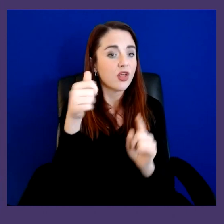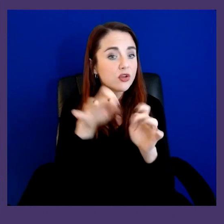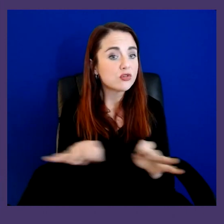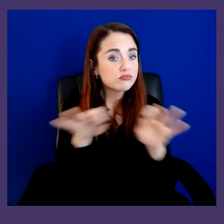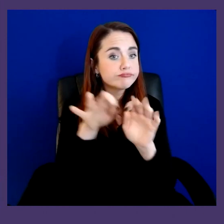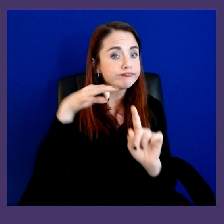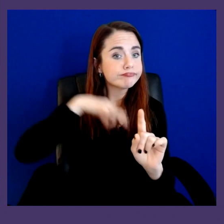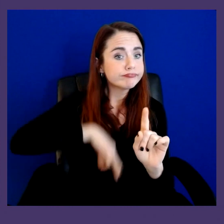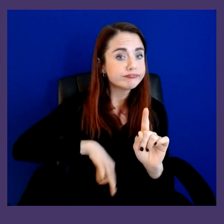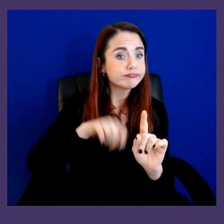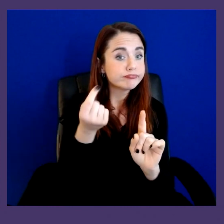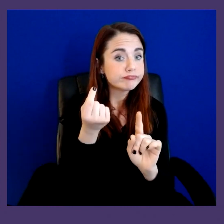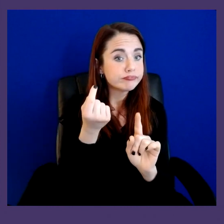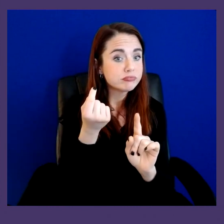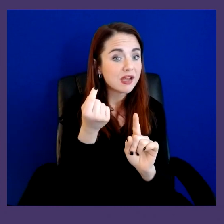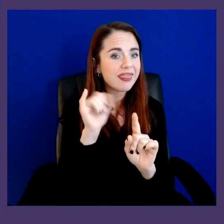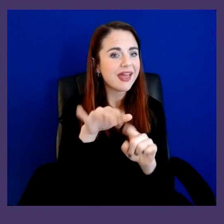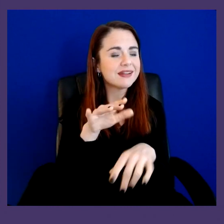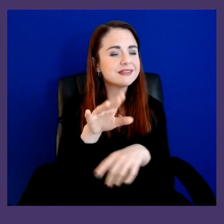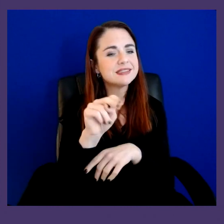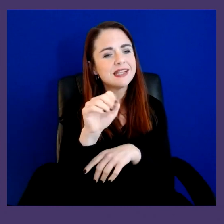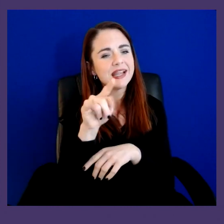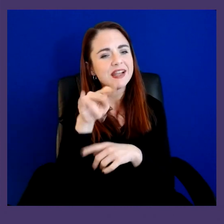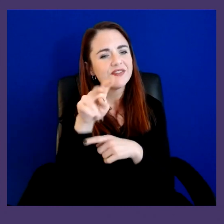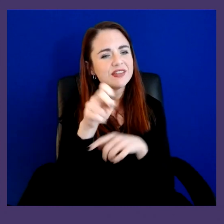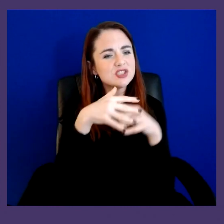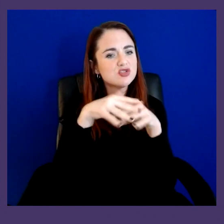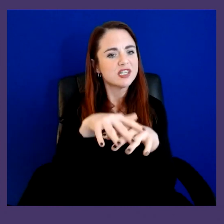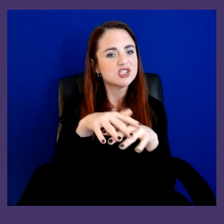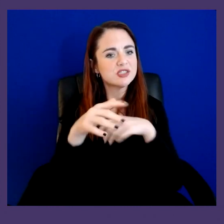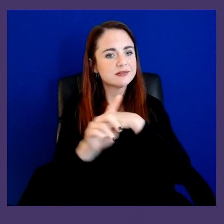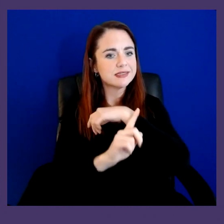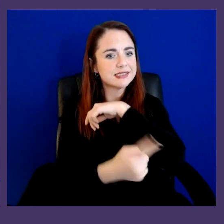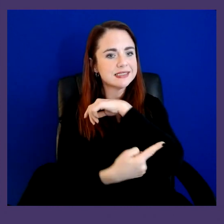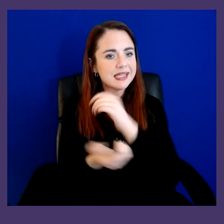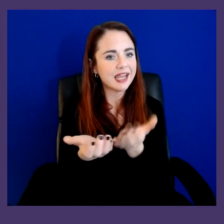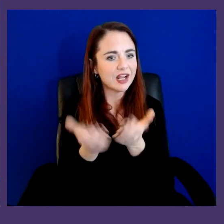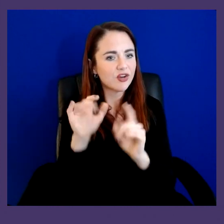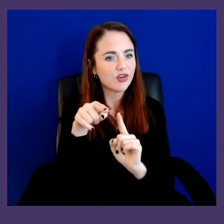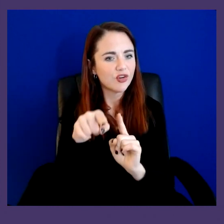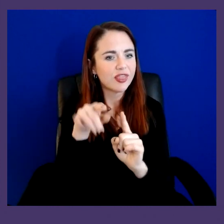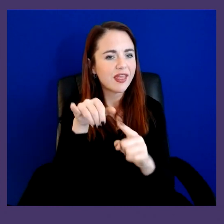the native integration container that offers accessibility and animation